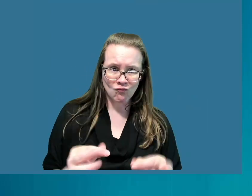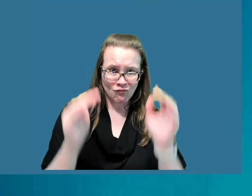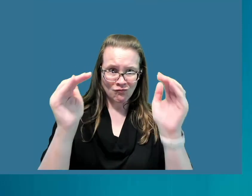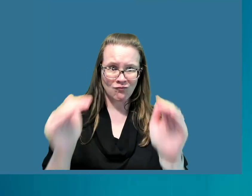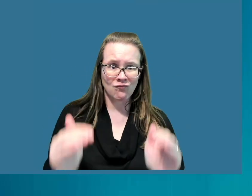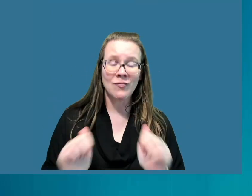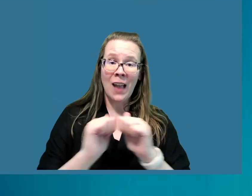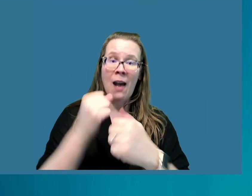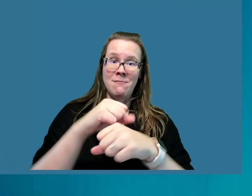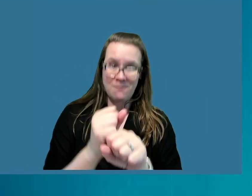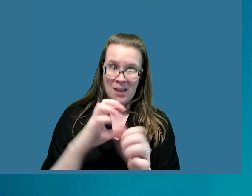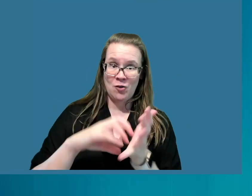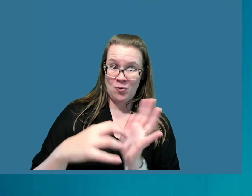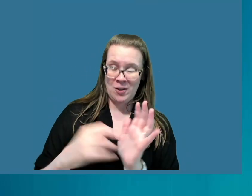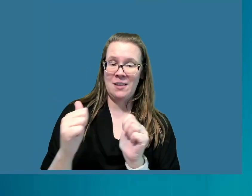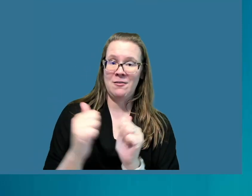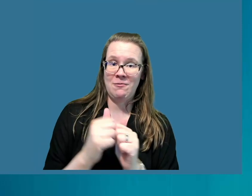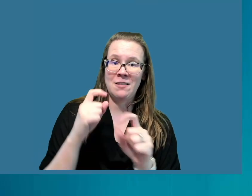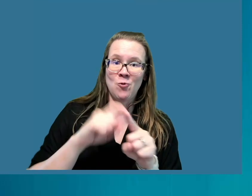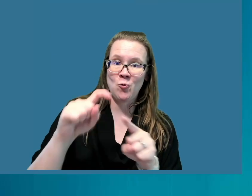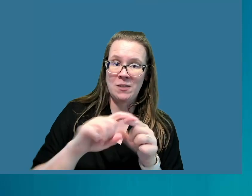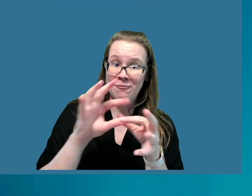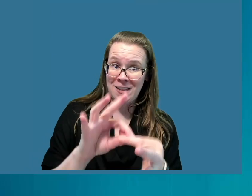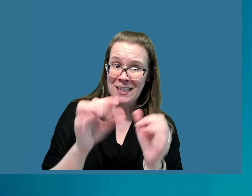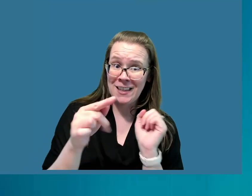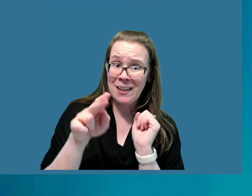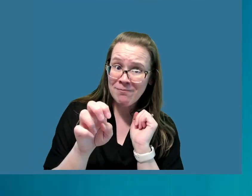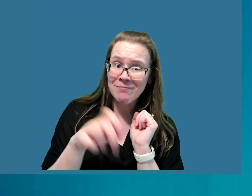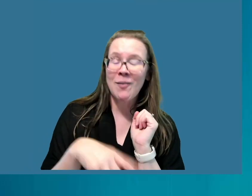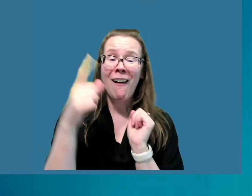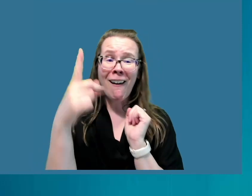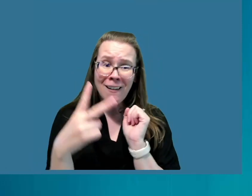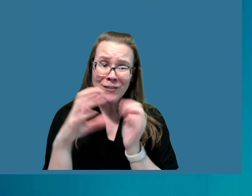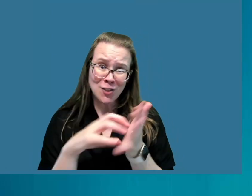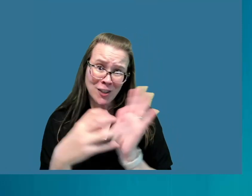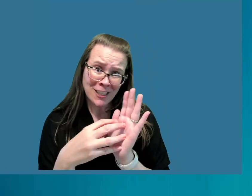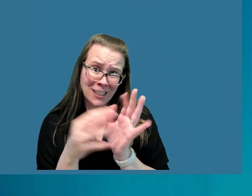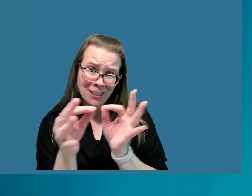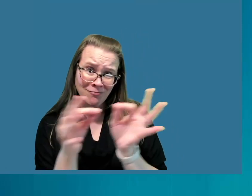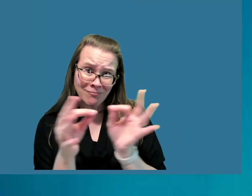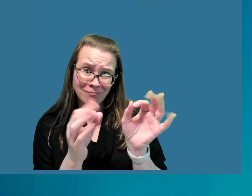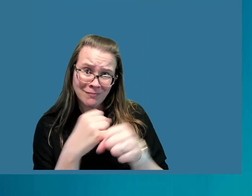like, what I did to create the cookies. So I decided I'd just go ahead and create this.